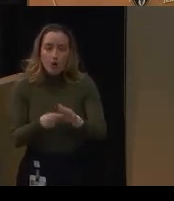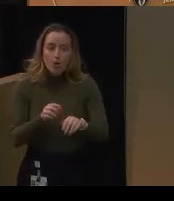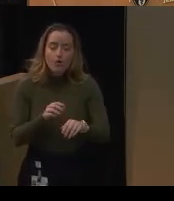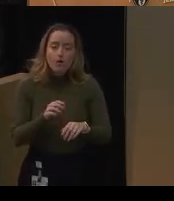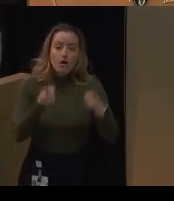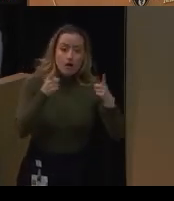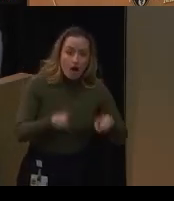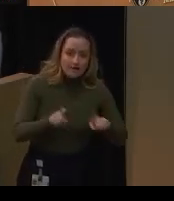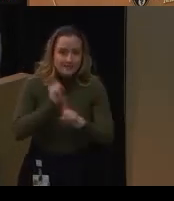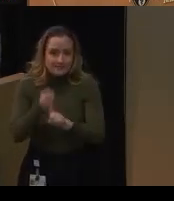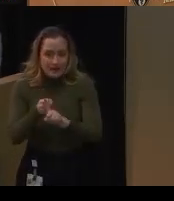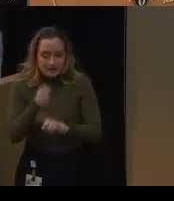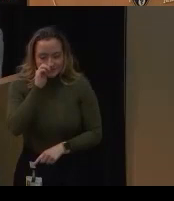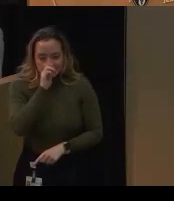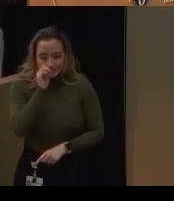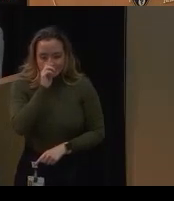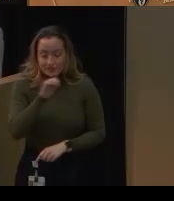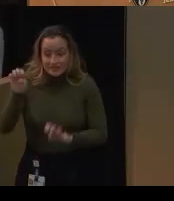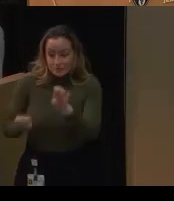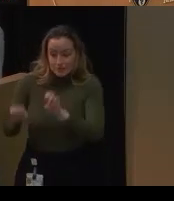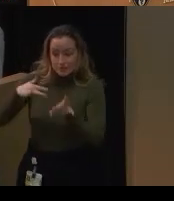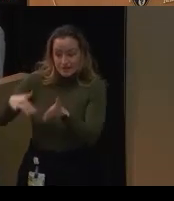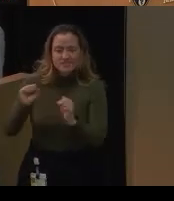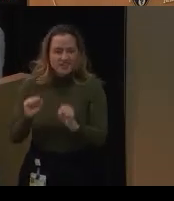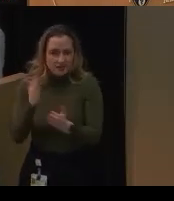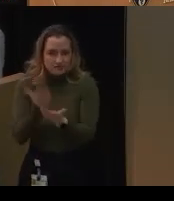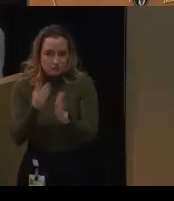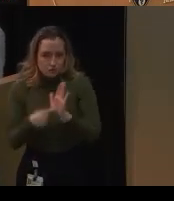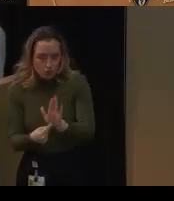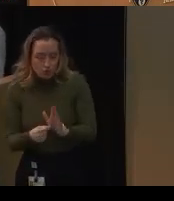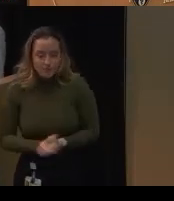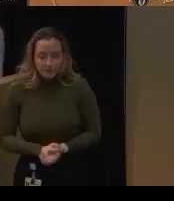we can do that in part with experimental studies so there were a number of experimental studies at